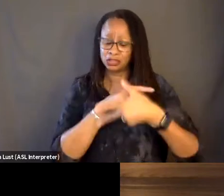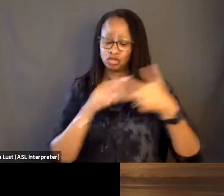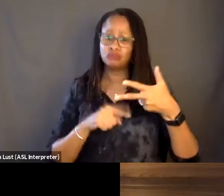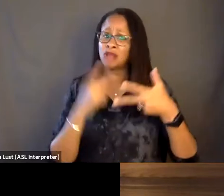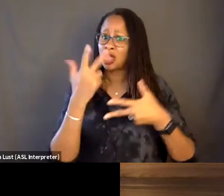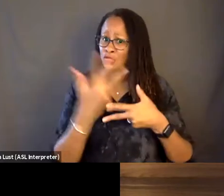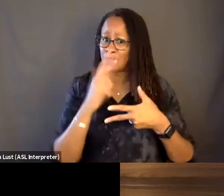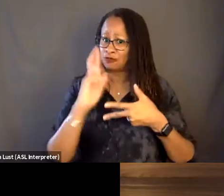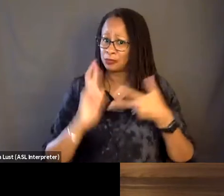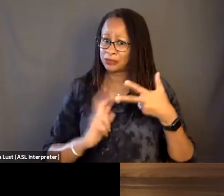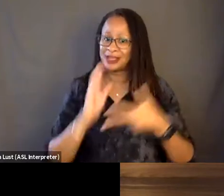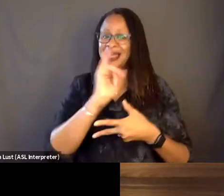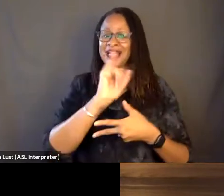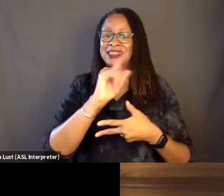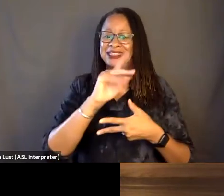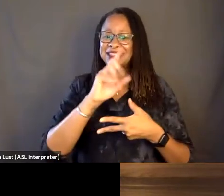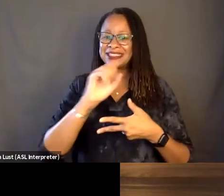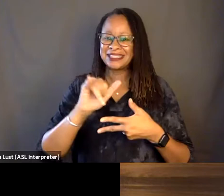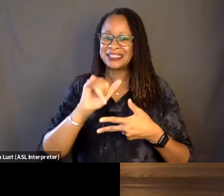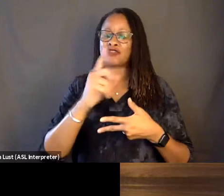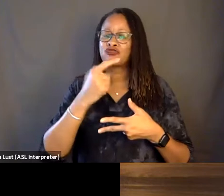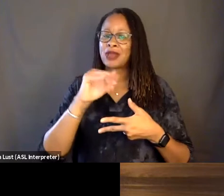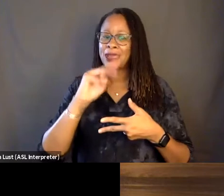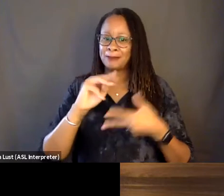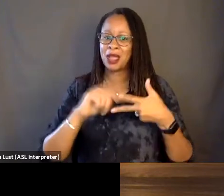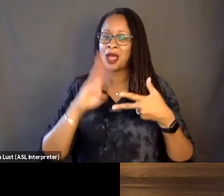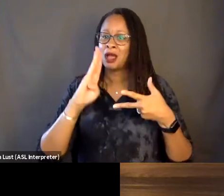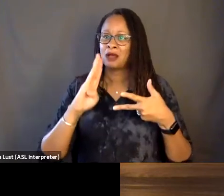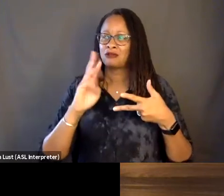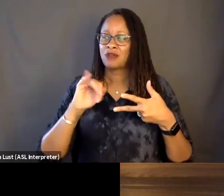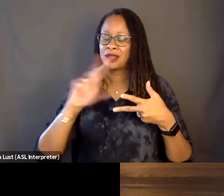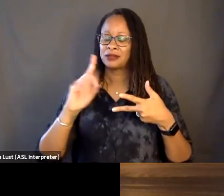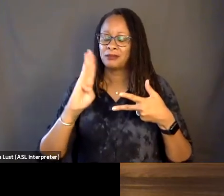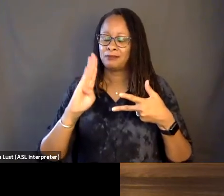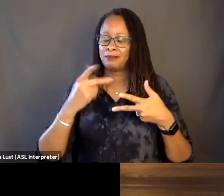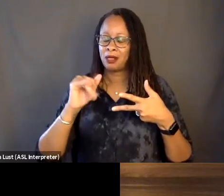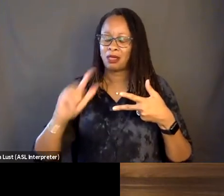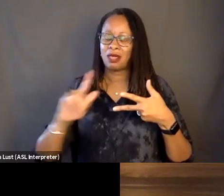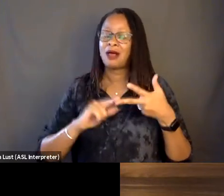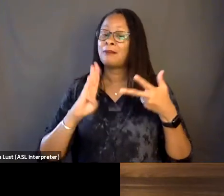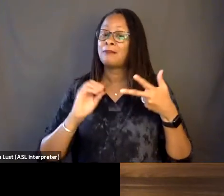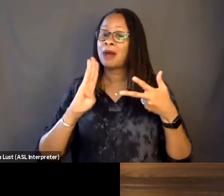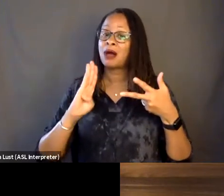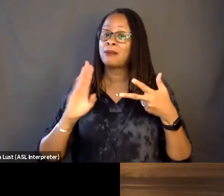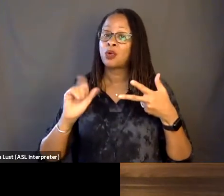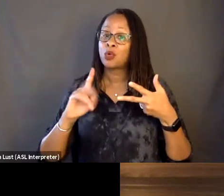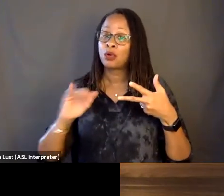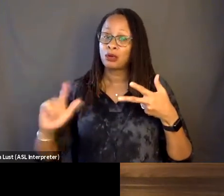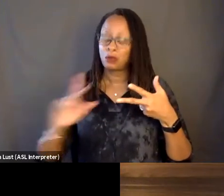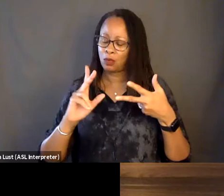Lindsey Graham, Rand Paul, Bob Corker-- to basically admonish the current administration, rather